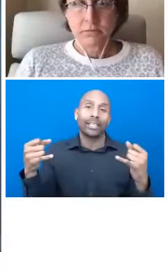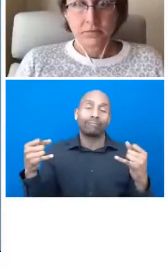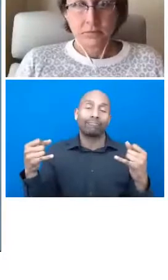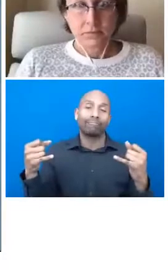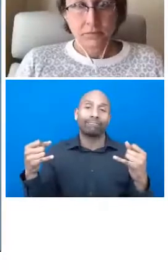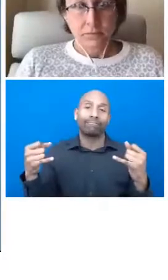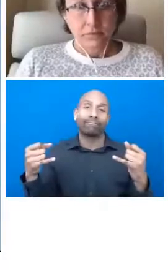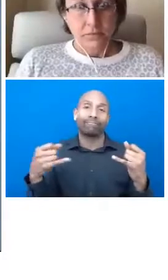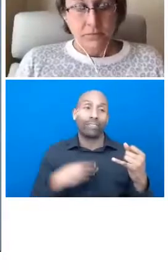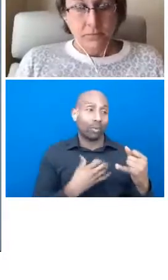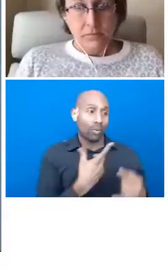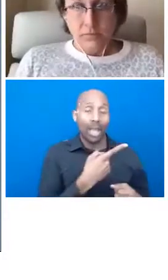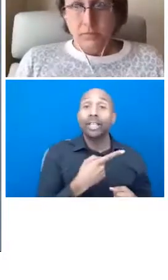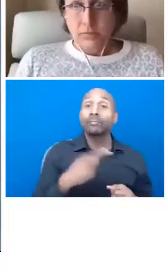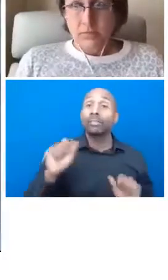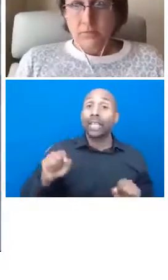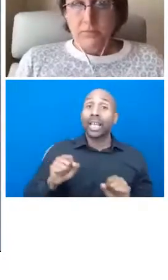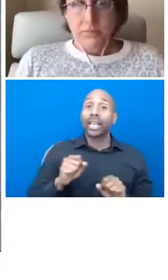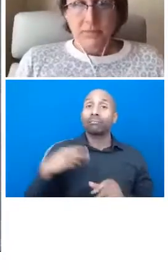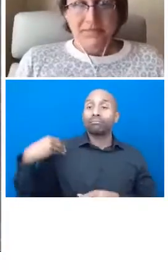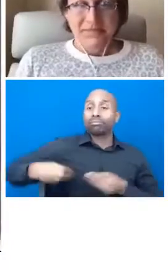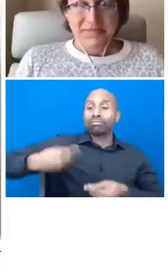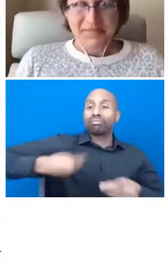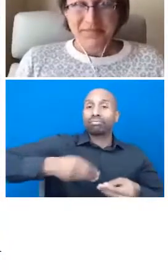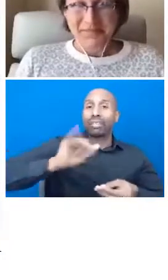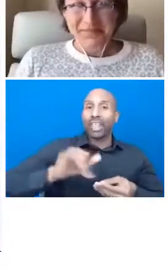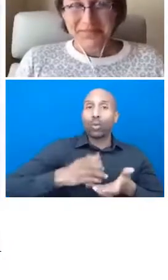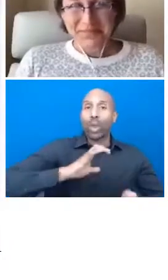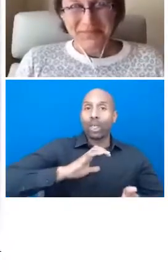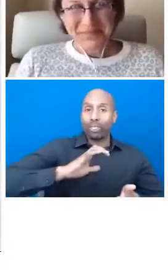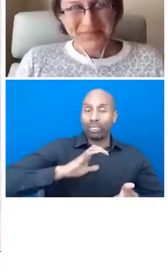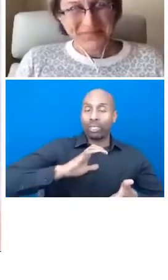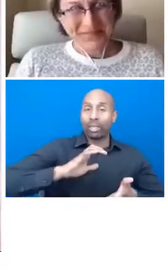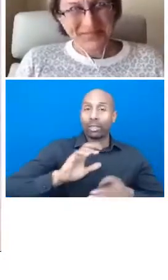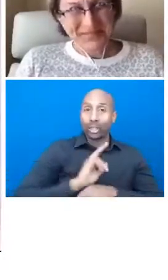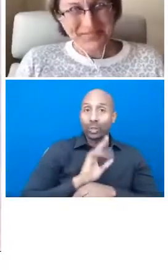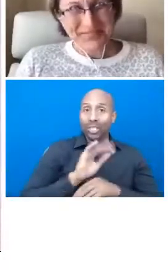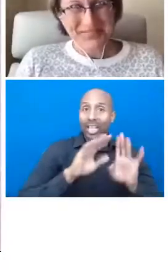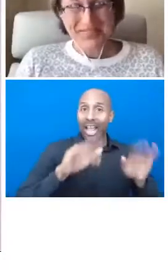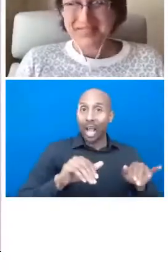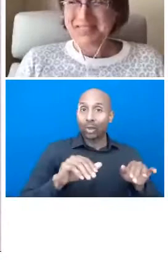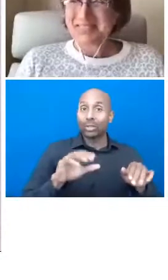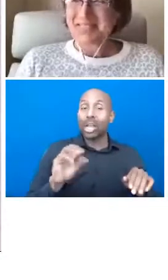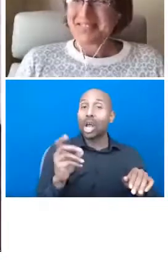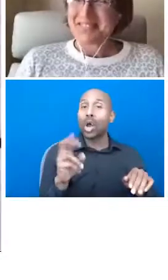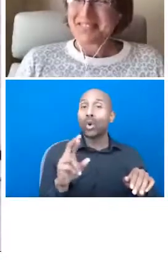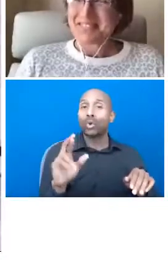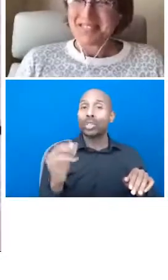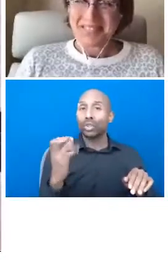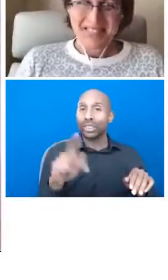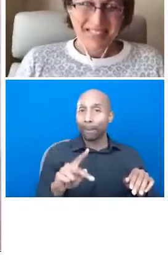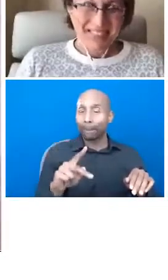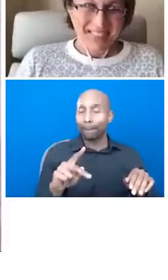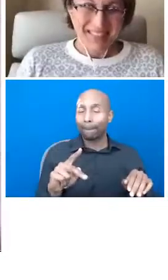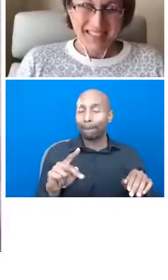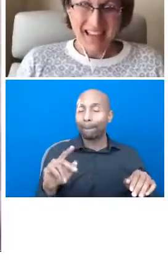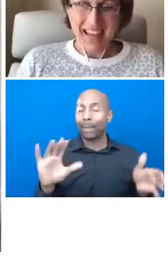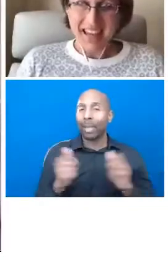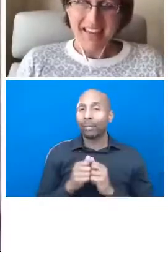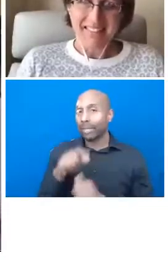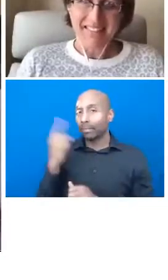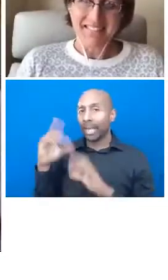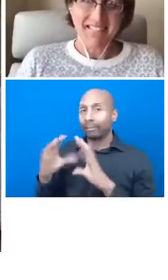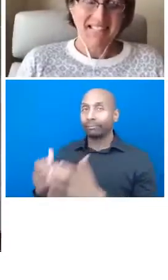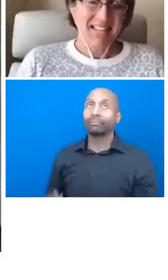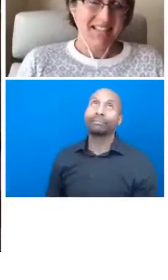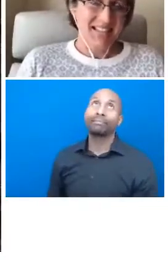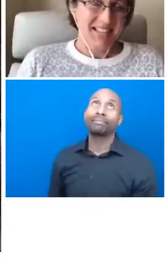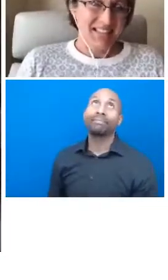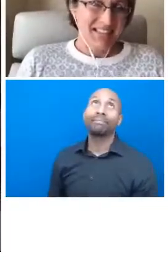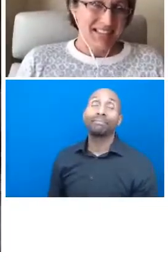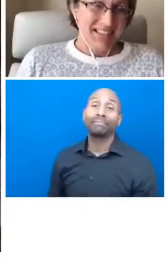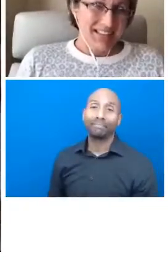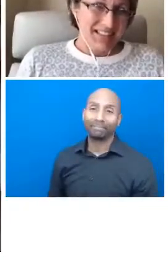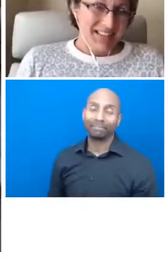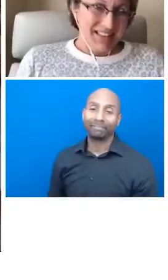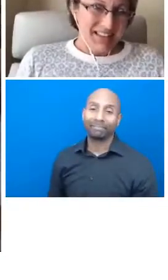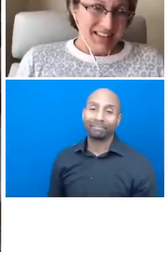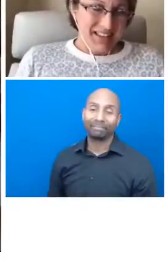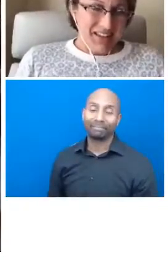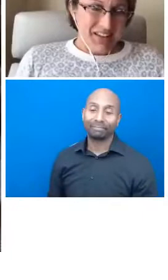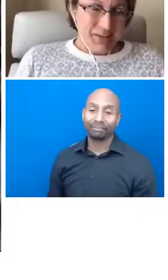It's perfect timing because we almost have time for some questions.